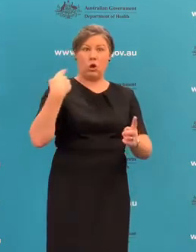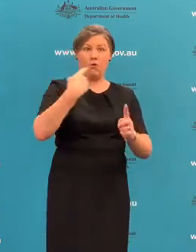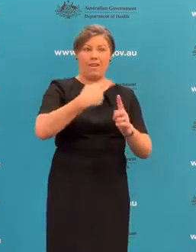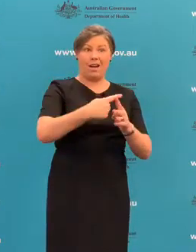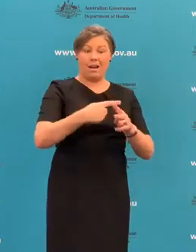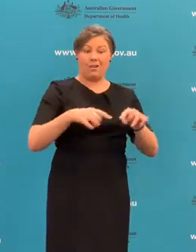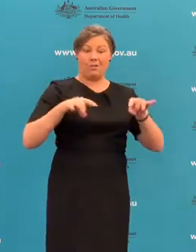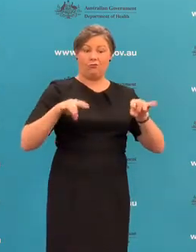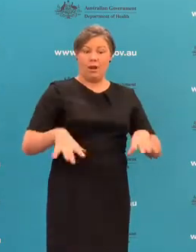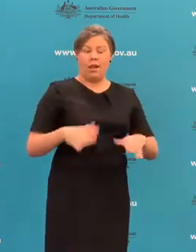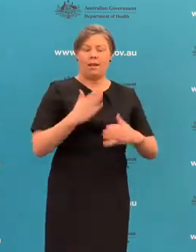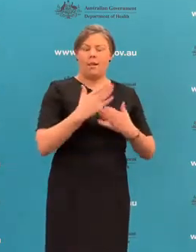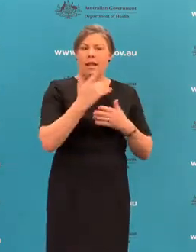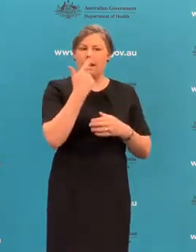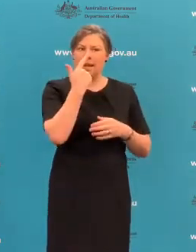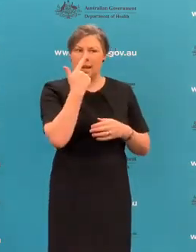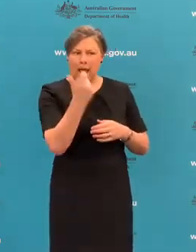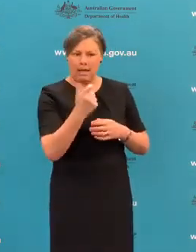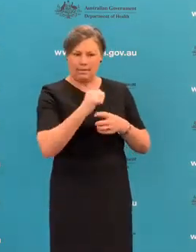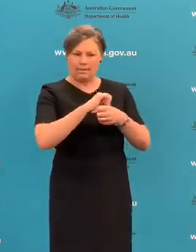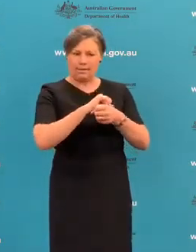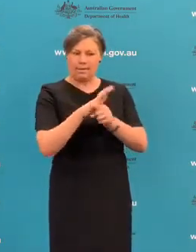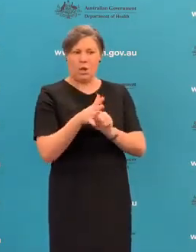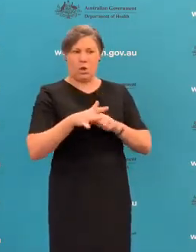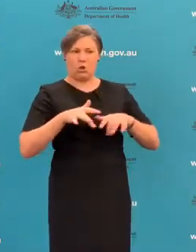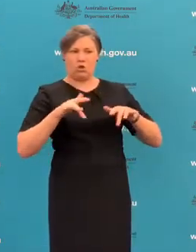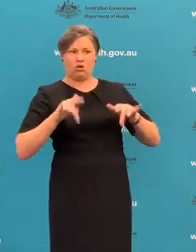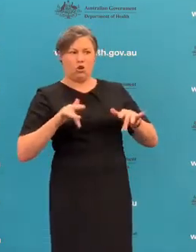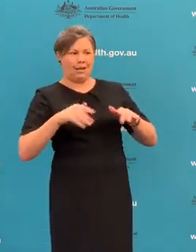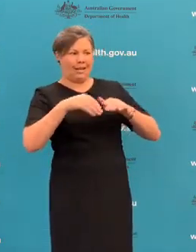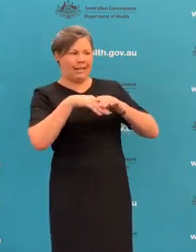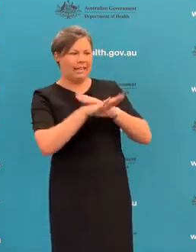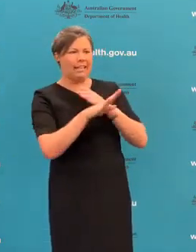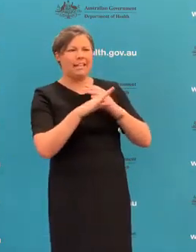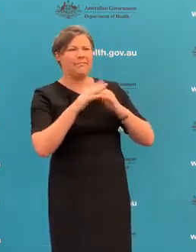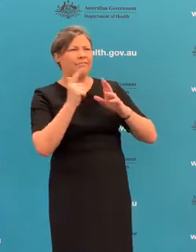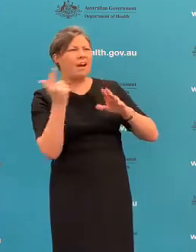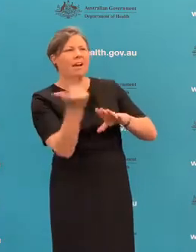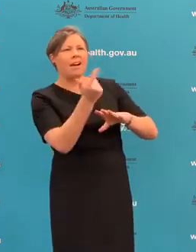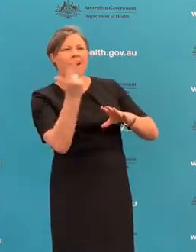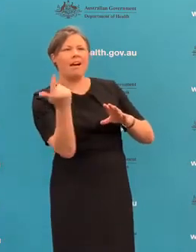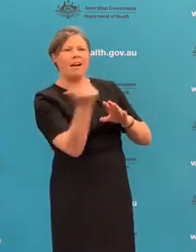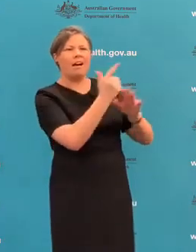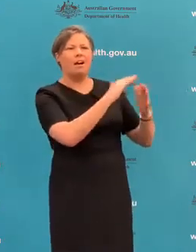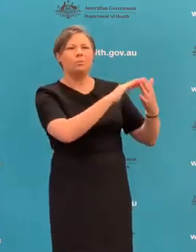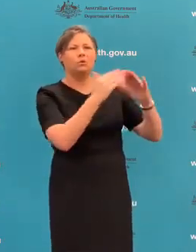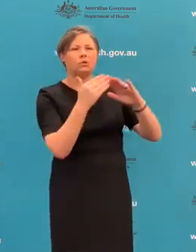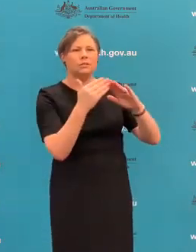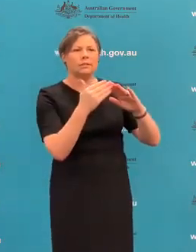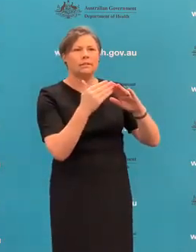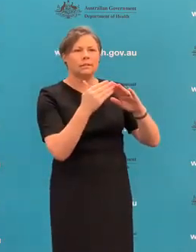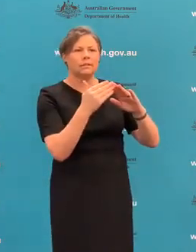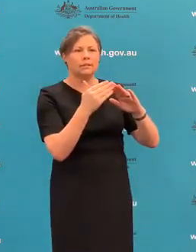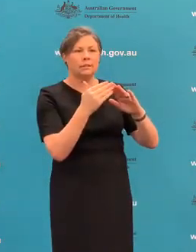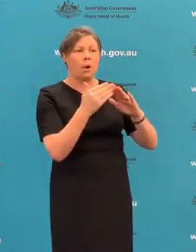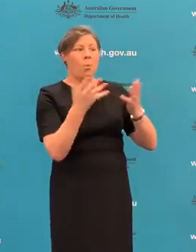date in keeping COVID-19 out of remote communities and particularly out of remote indigenous communities